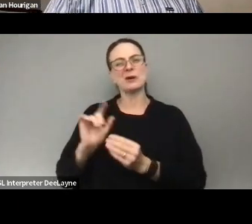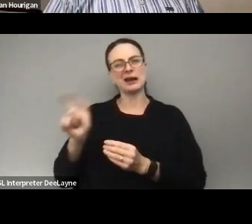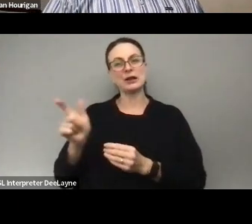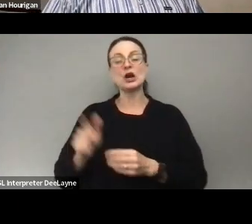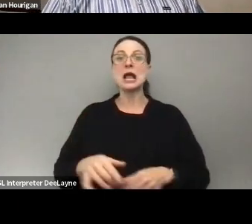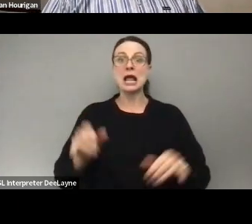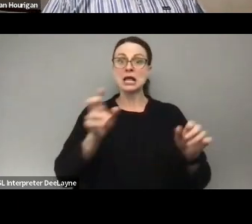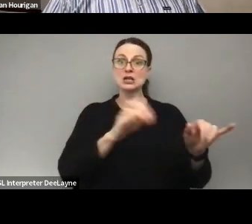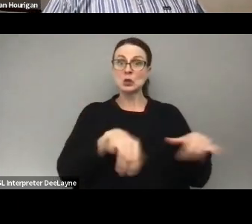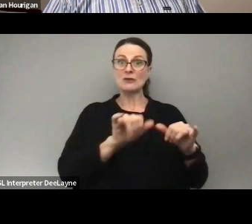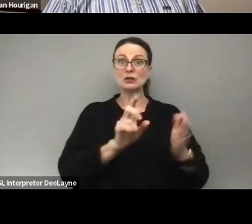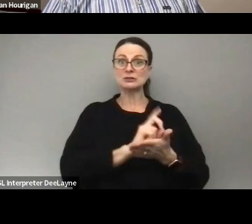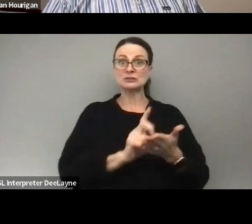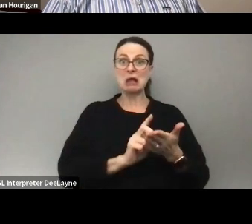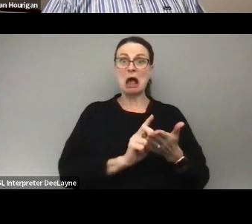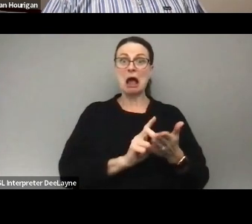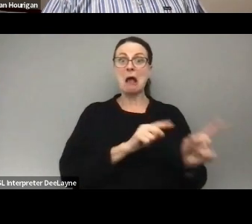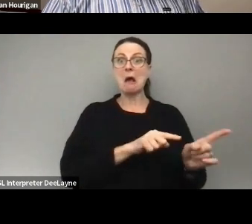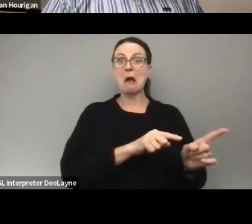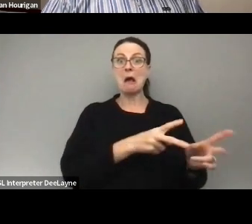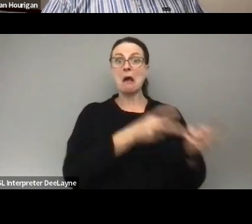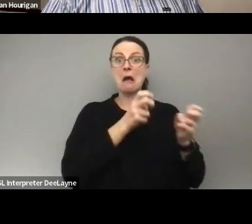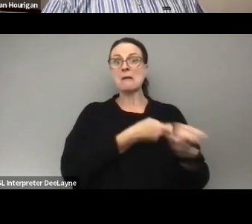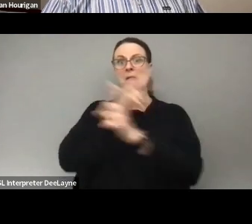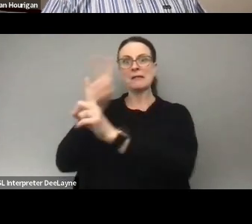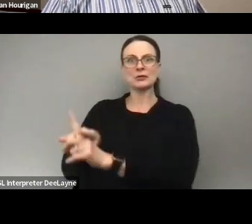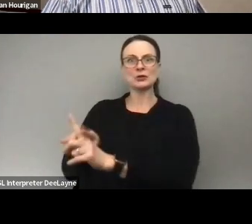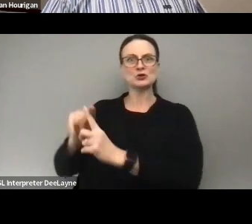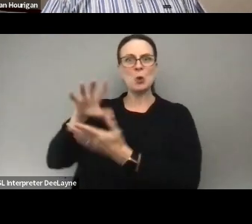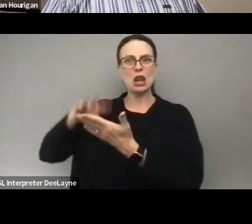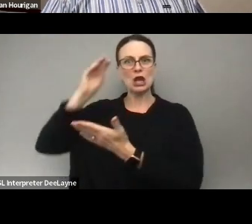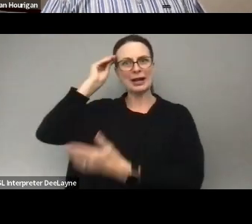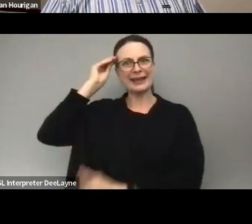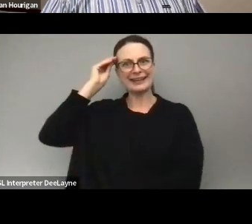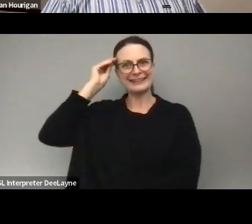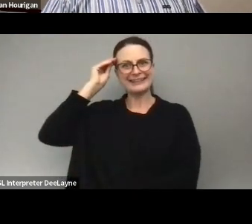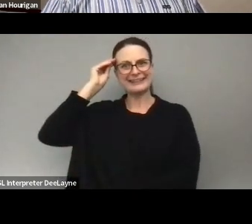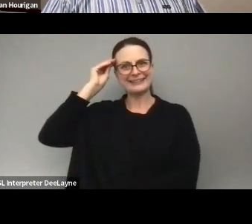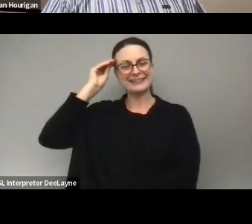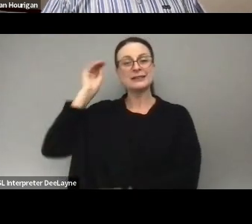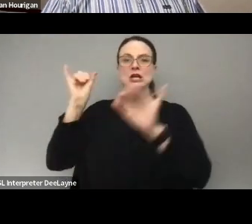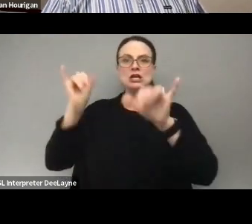with the idea of Universal Design for Learning. And Universal Design for Learning came about